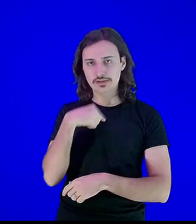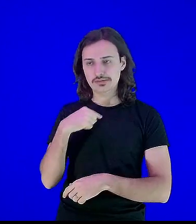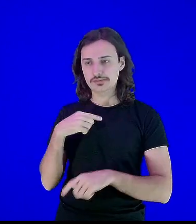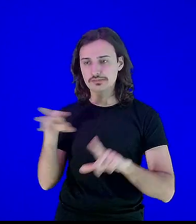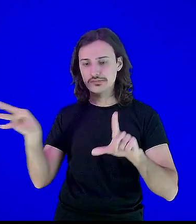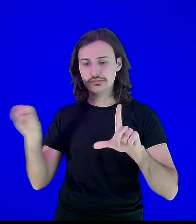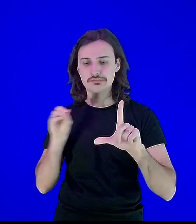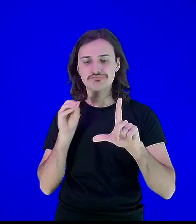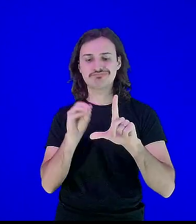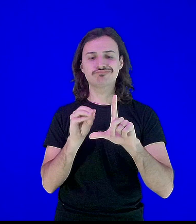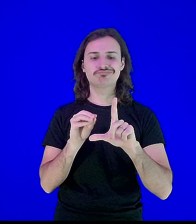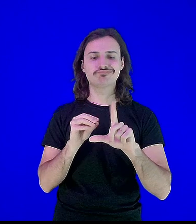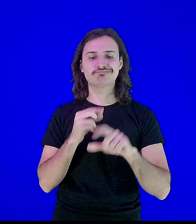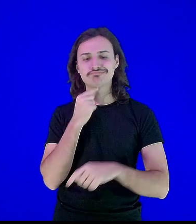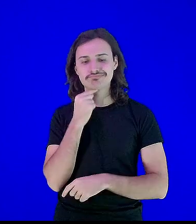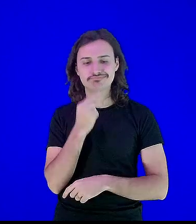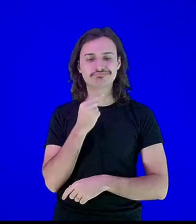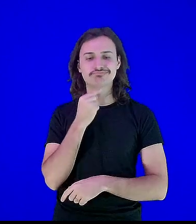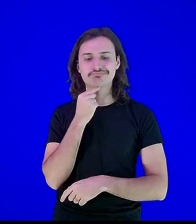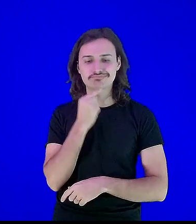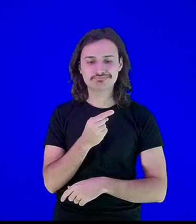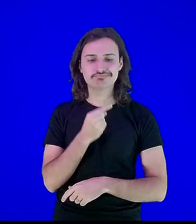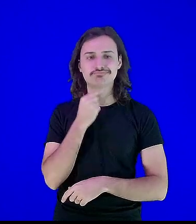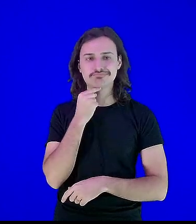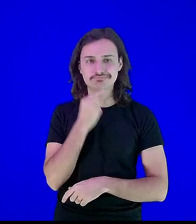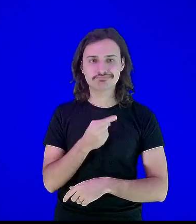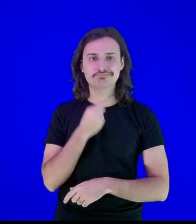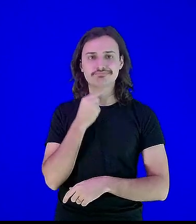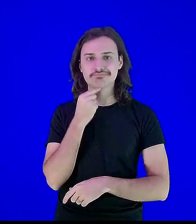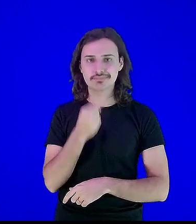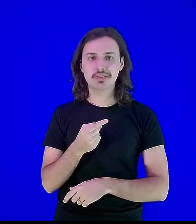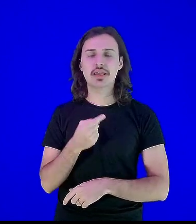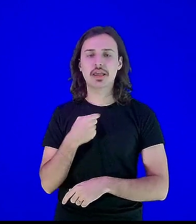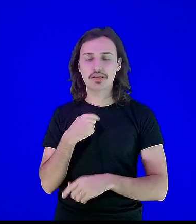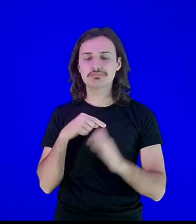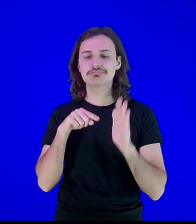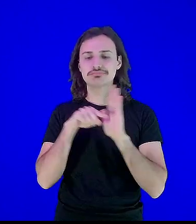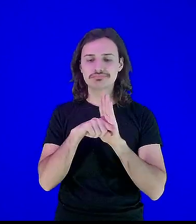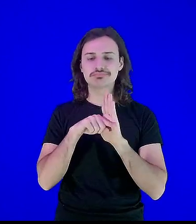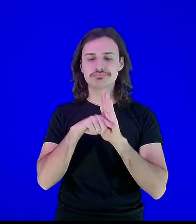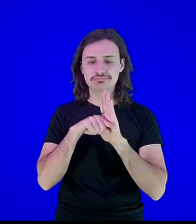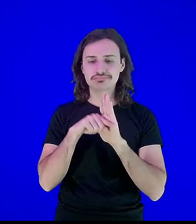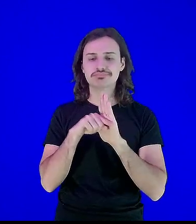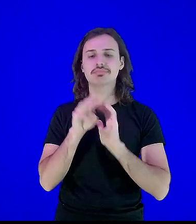after some debug, I landed on this link. It is working so far